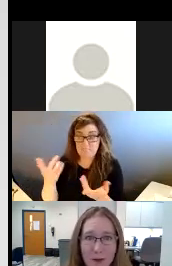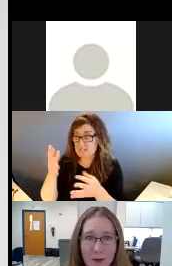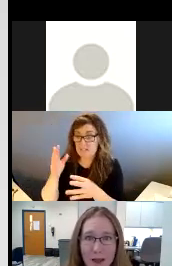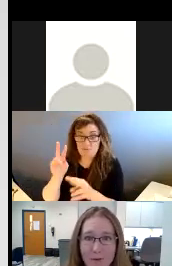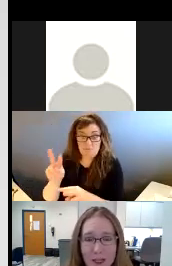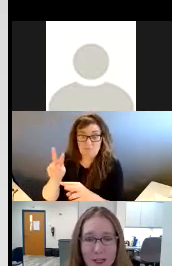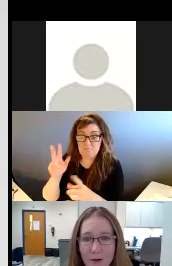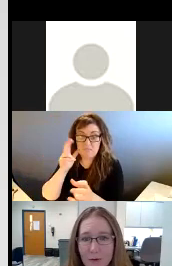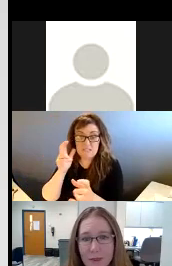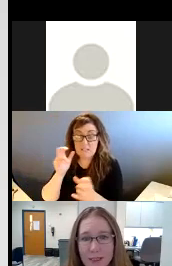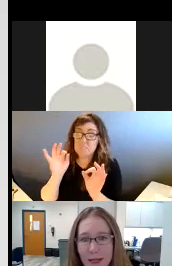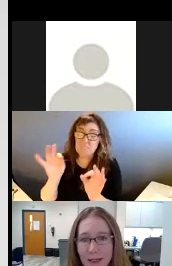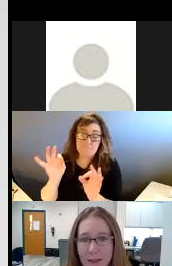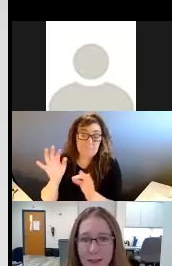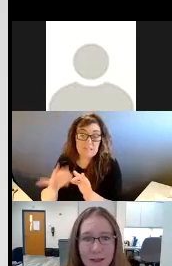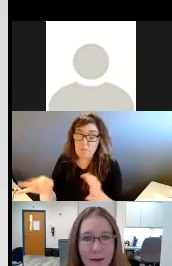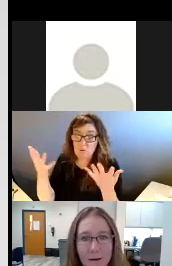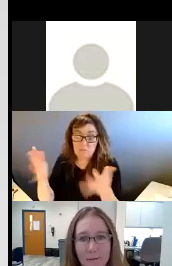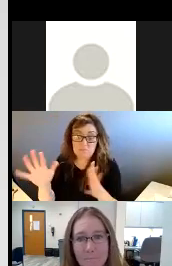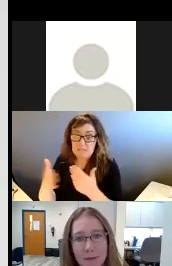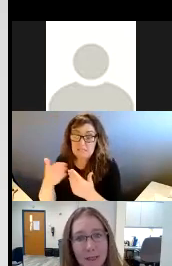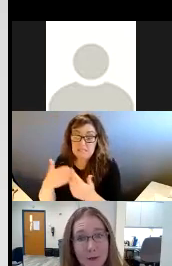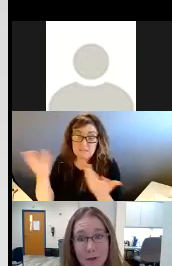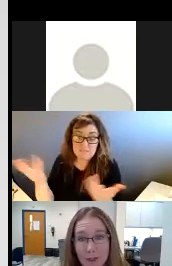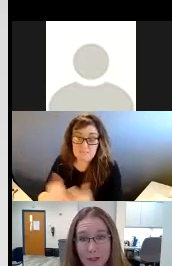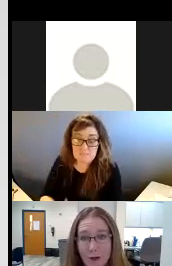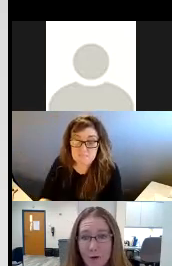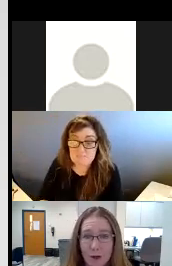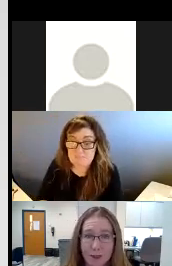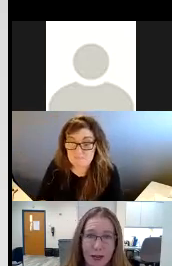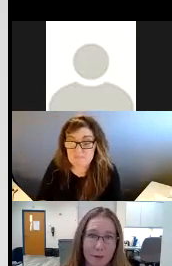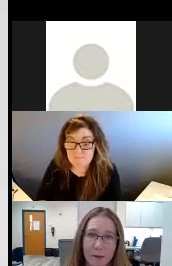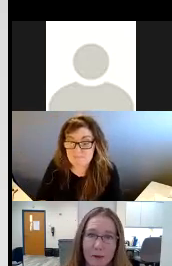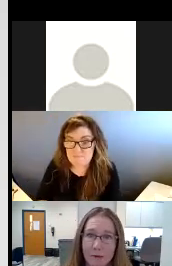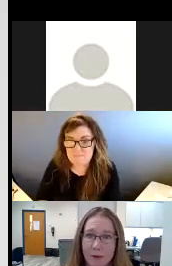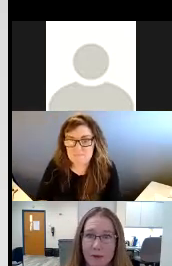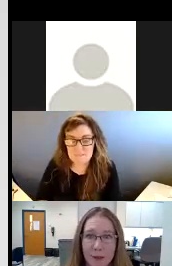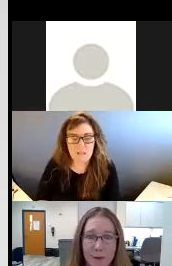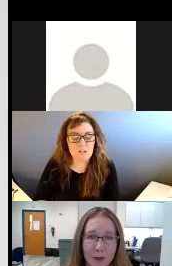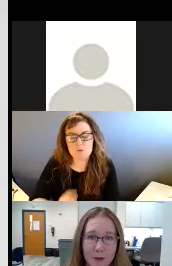WE WILL CLIP ALL THE PICTURES LATER FROM THE LIVE VIDEO FROM SNAGIT. IT REDUCES THE OVERALL TIME COMMITMENT FOR FAMILY.